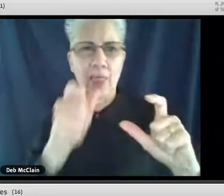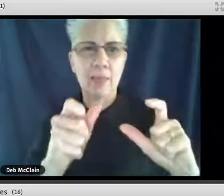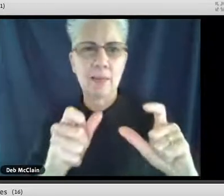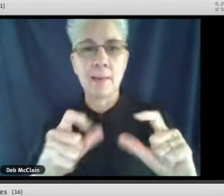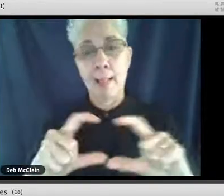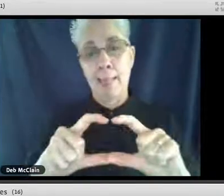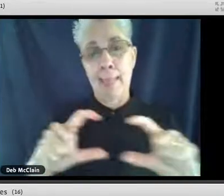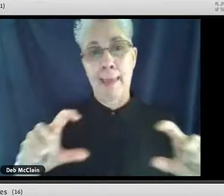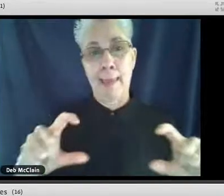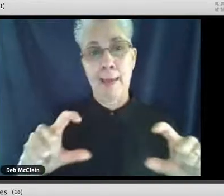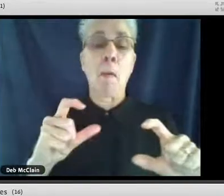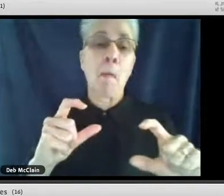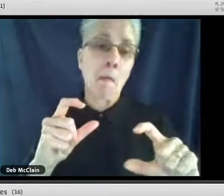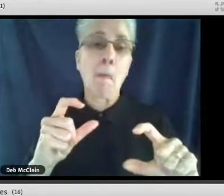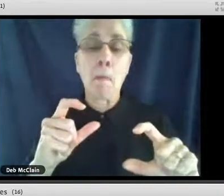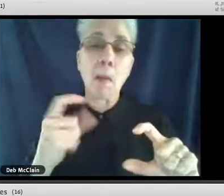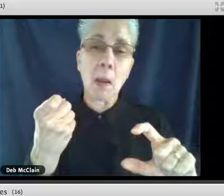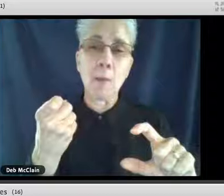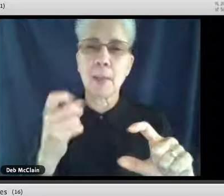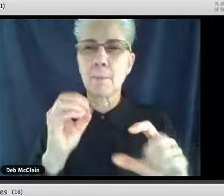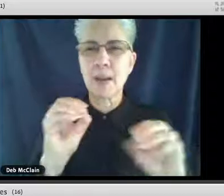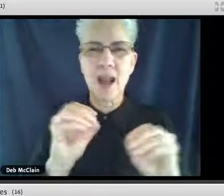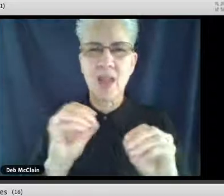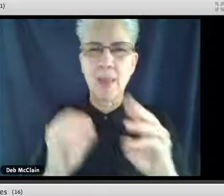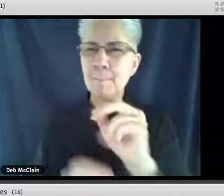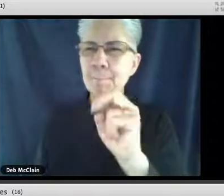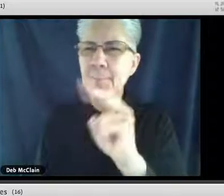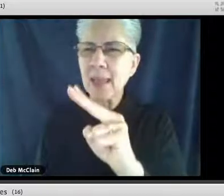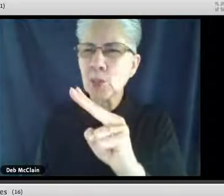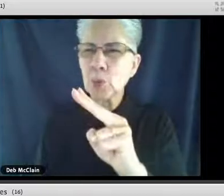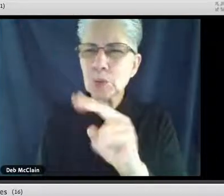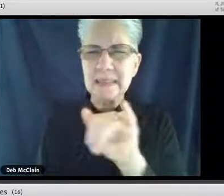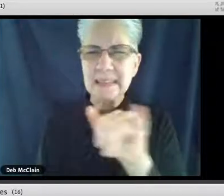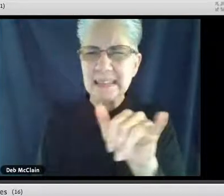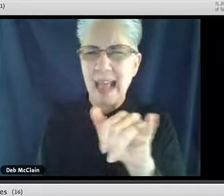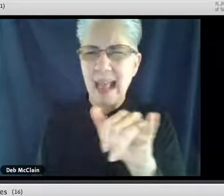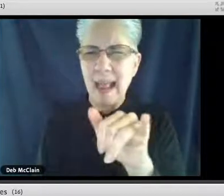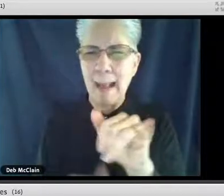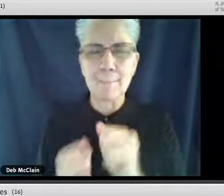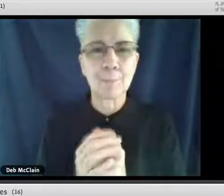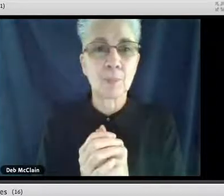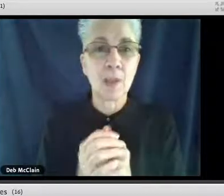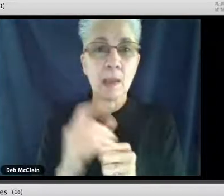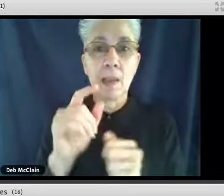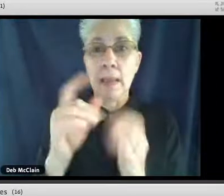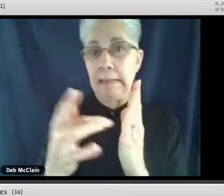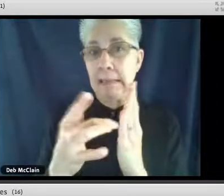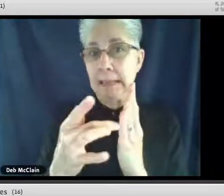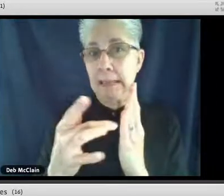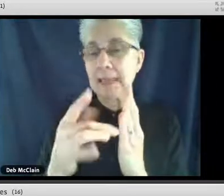but no more important than the menu, so it's very standard. I can use text size, text color.